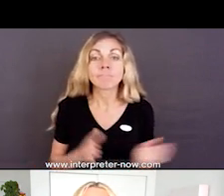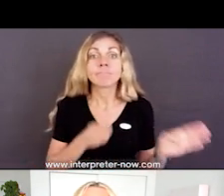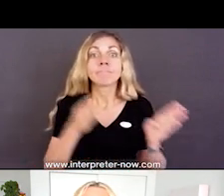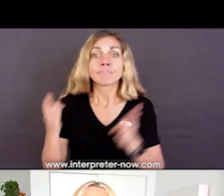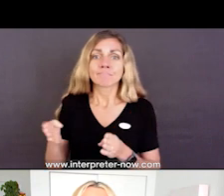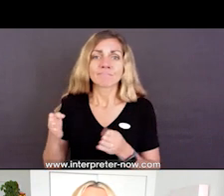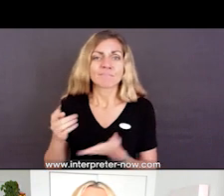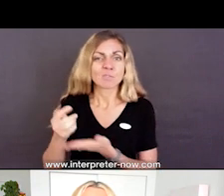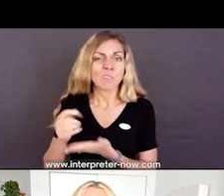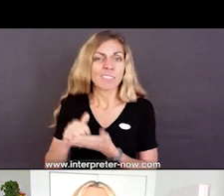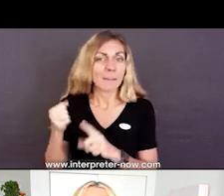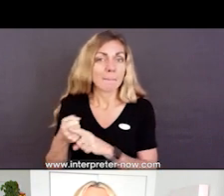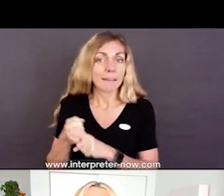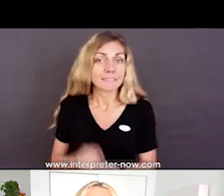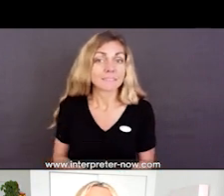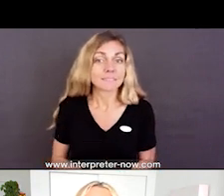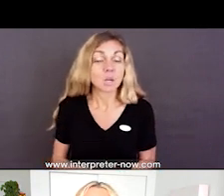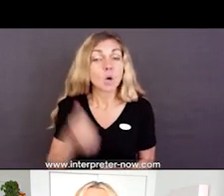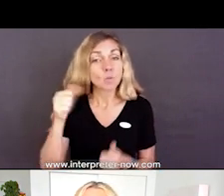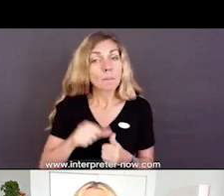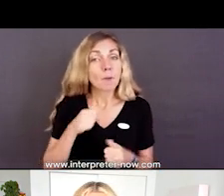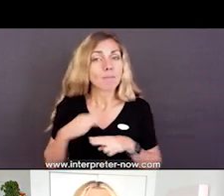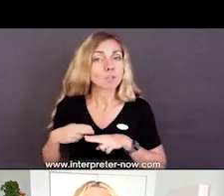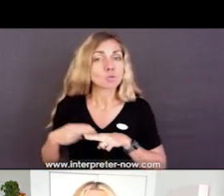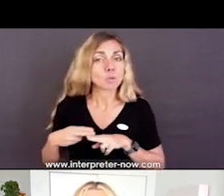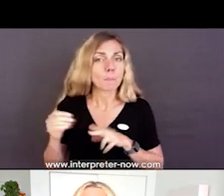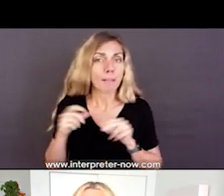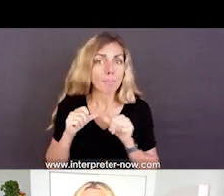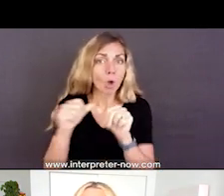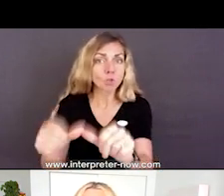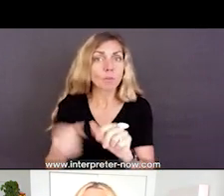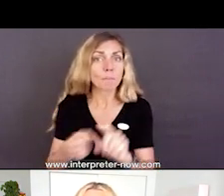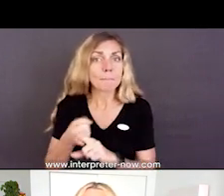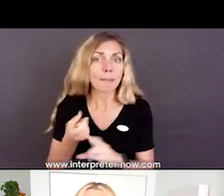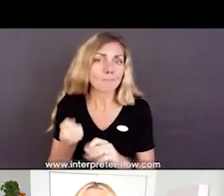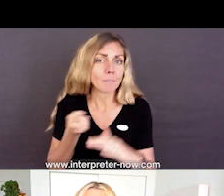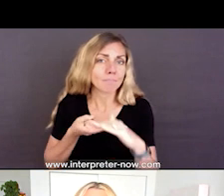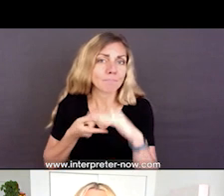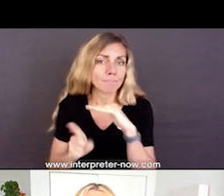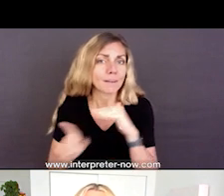And then, treat the impact. Remember that there is short and long-term impacts from microaggressions.